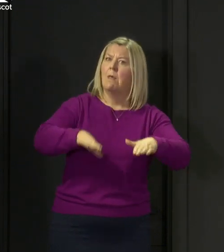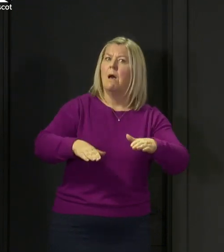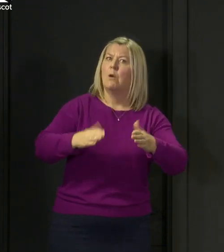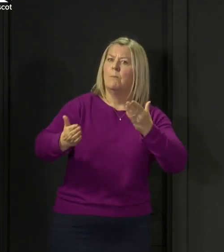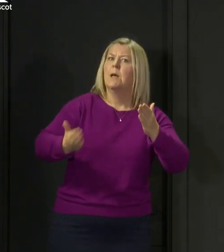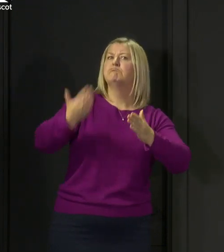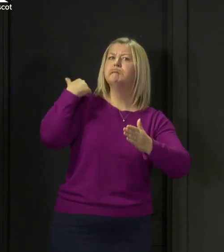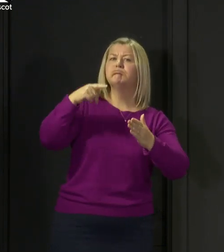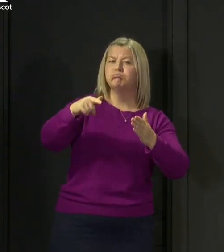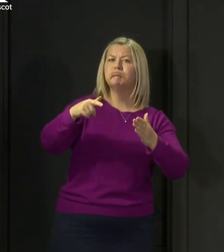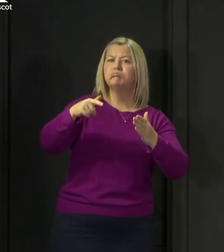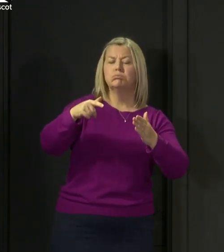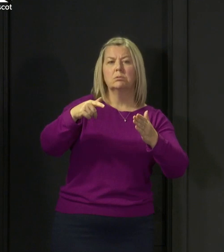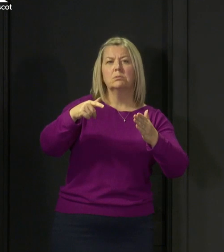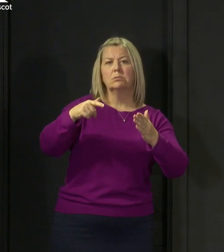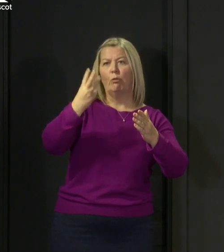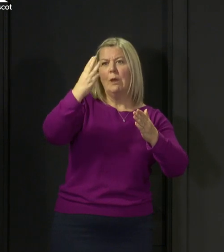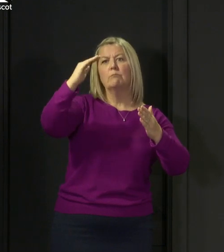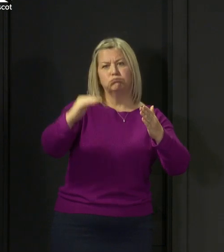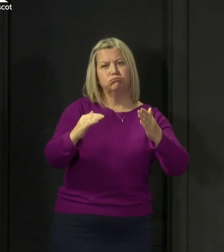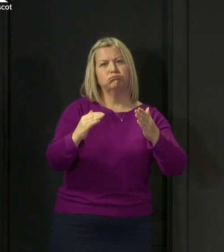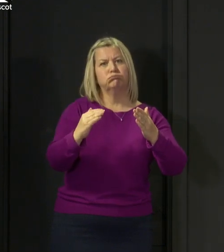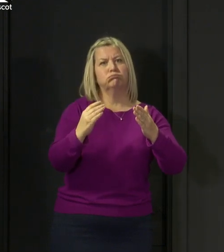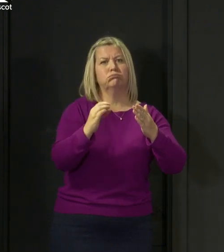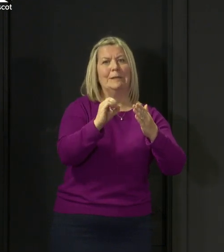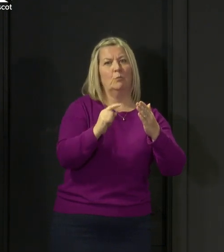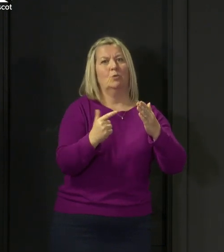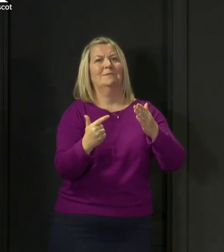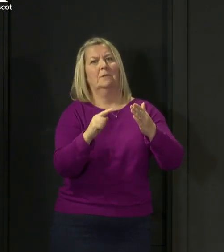and that is only because we have been doing the right thing. If we keep doing the right